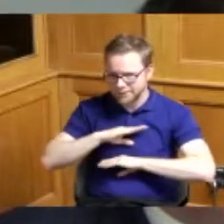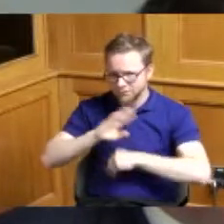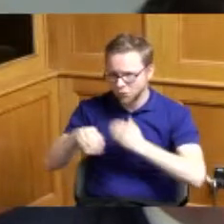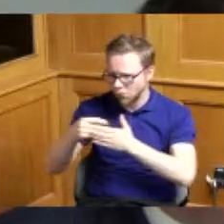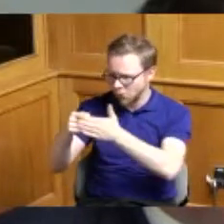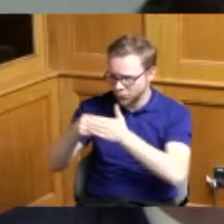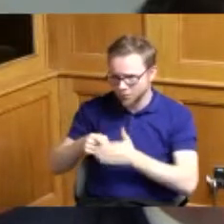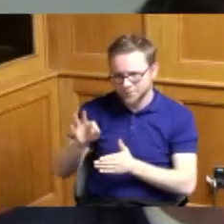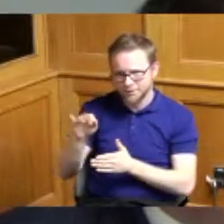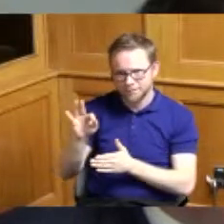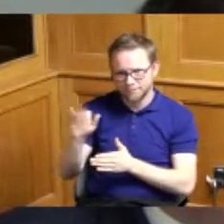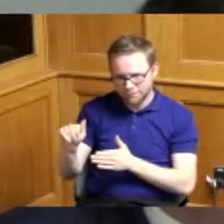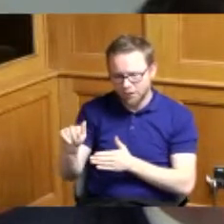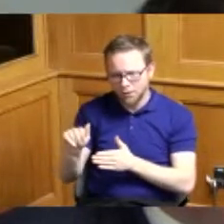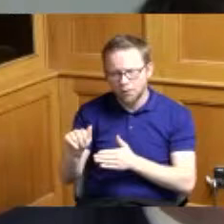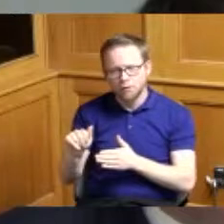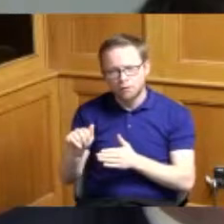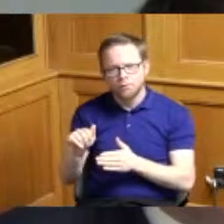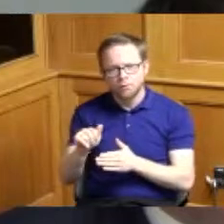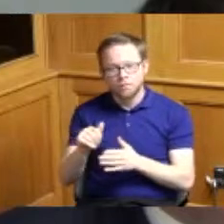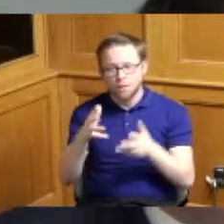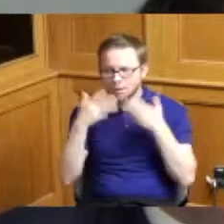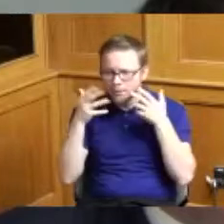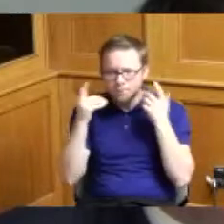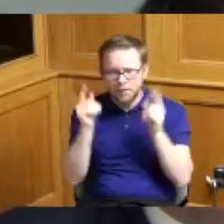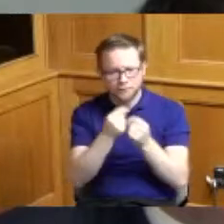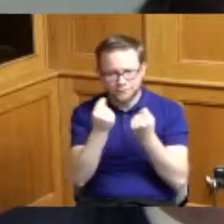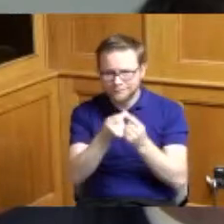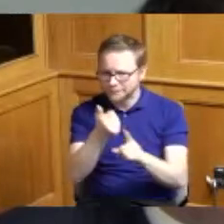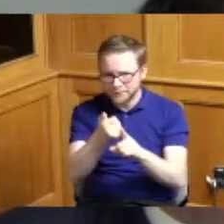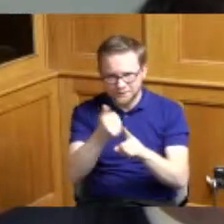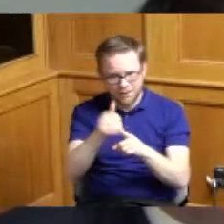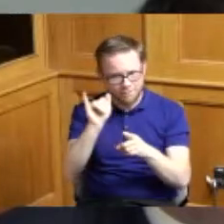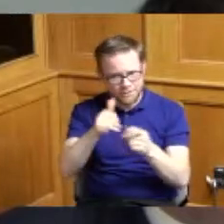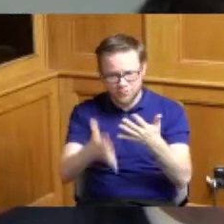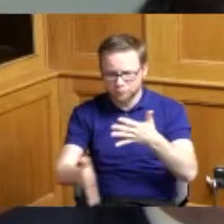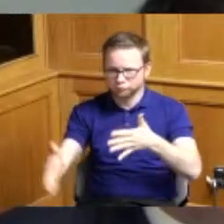the Cincinnati Bengals that is the primary tenant of Paul Brown Stadium and we want to ensure